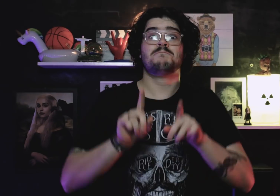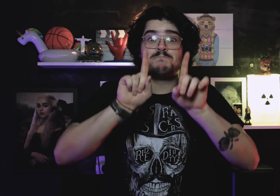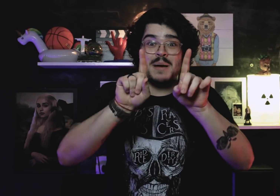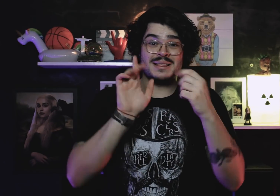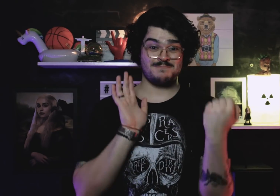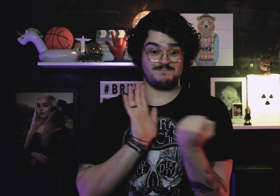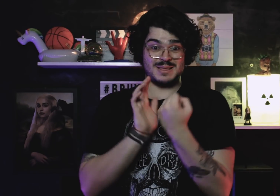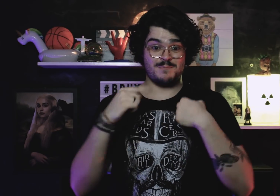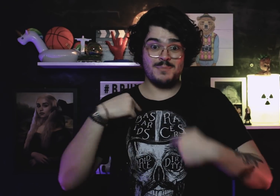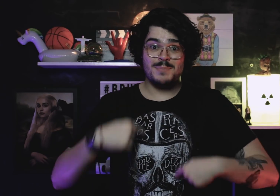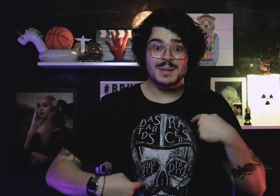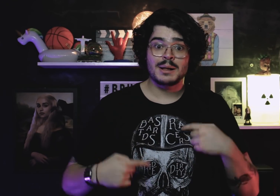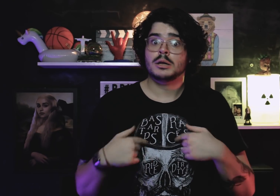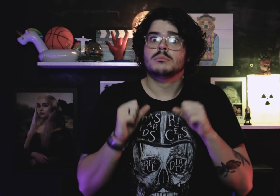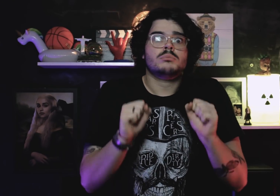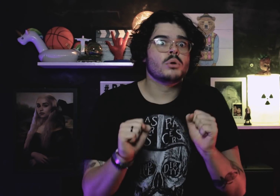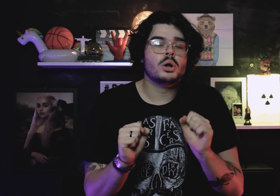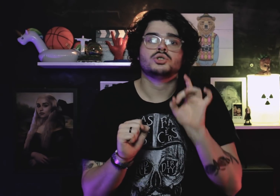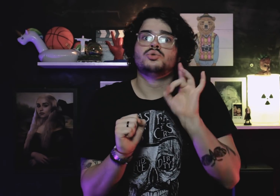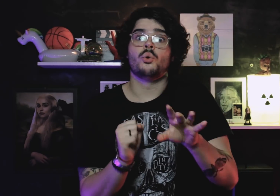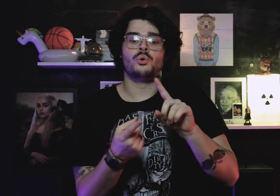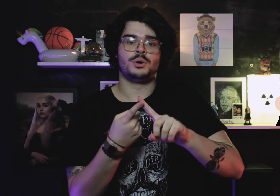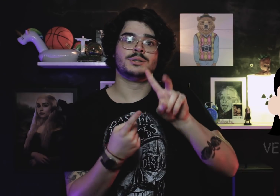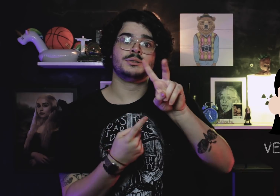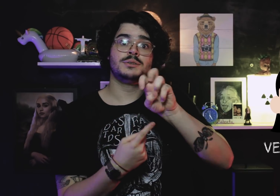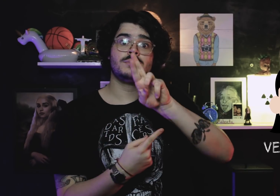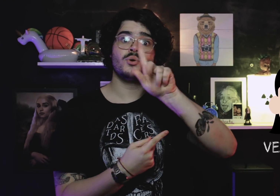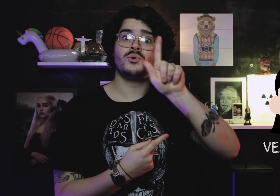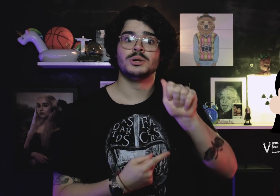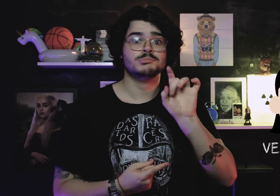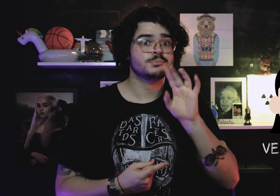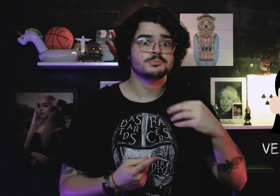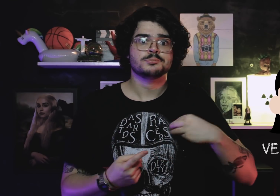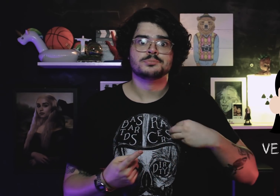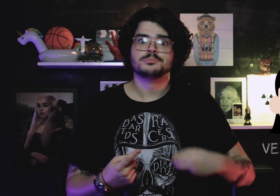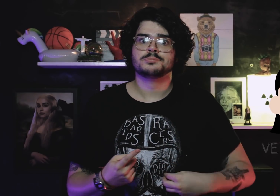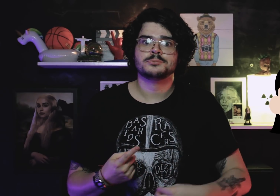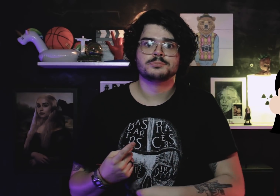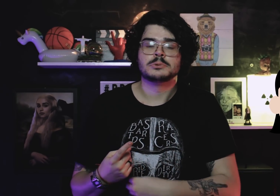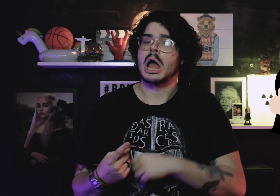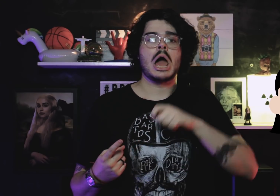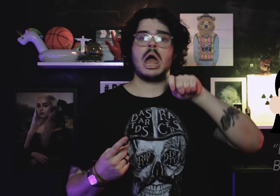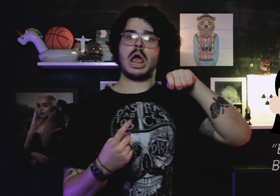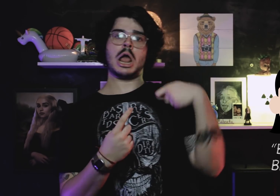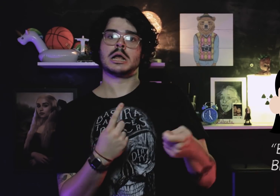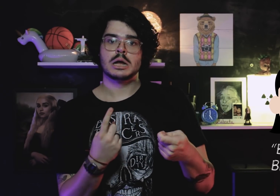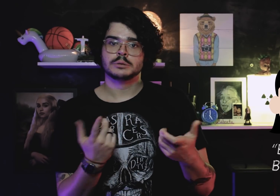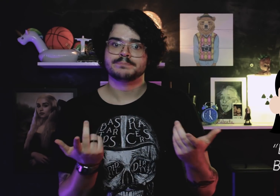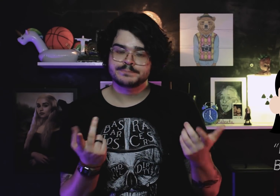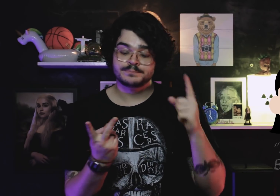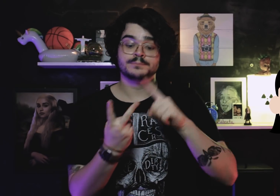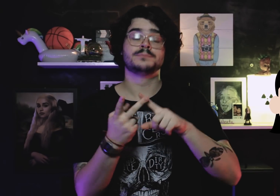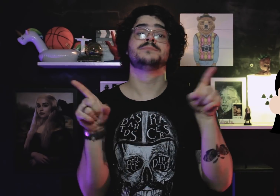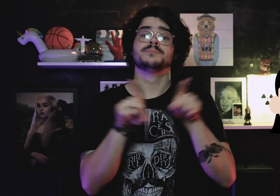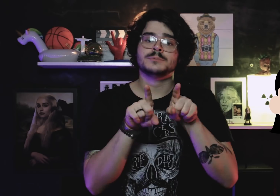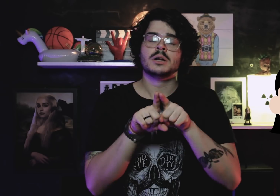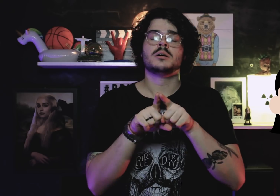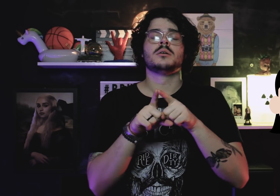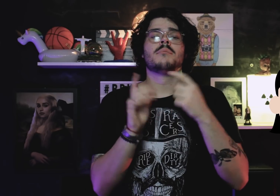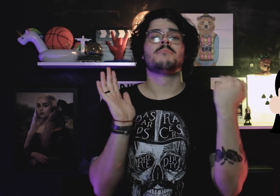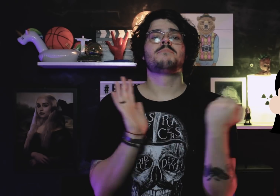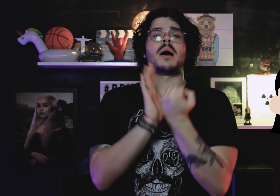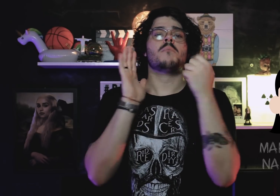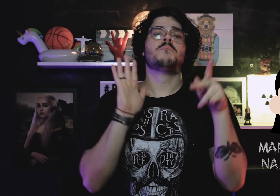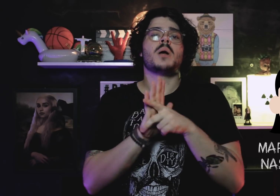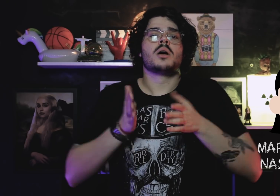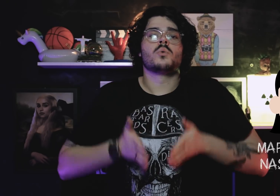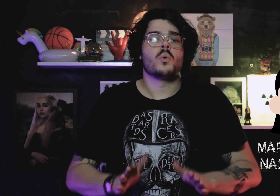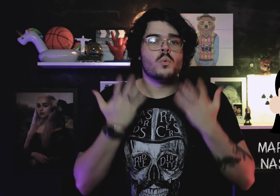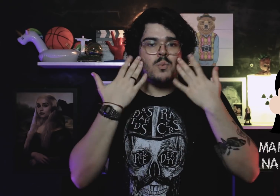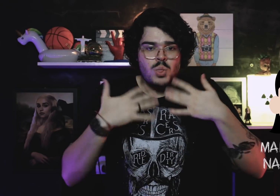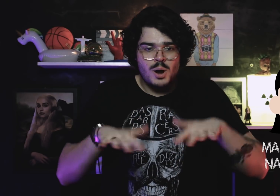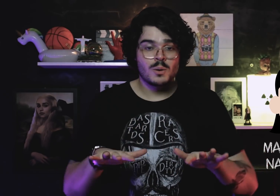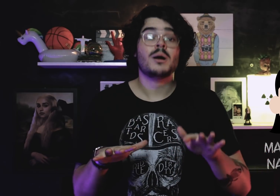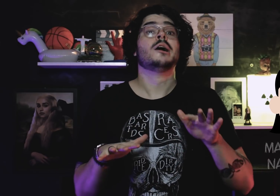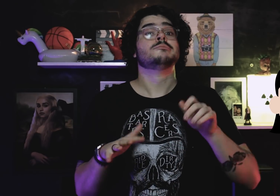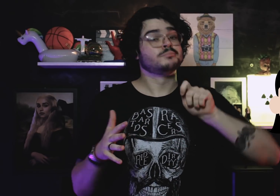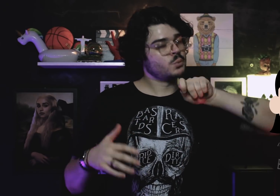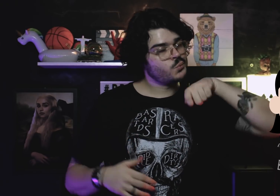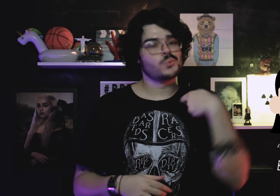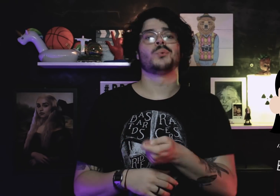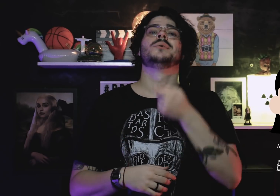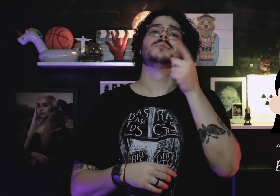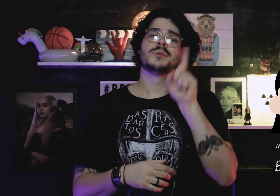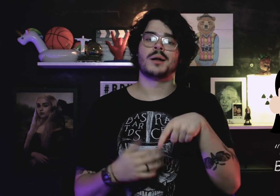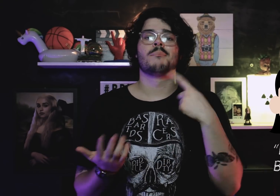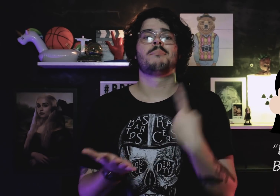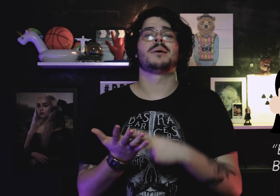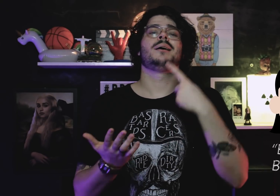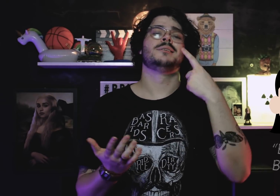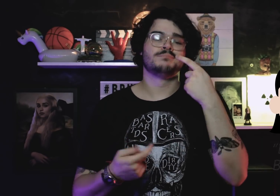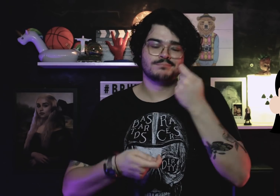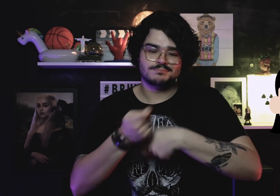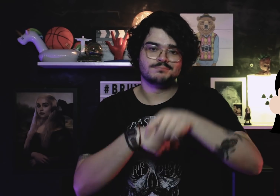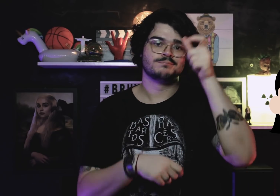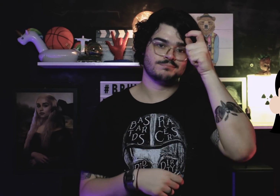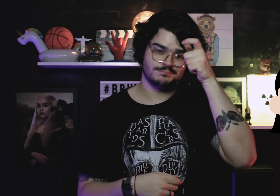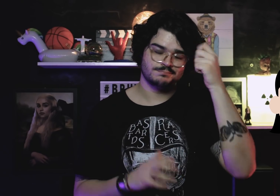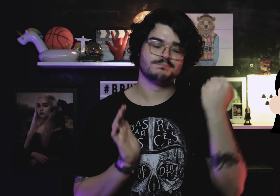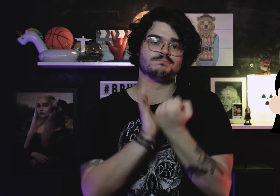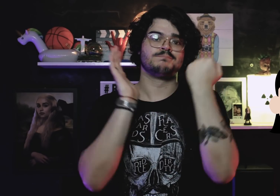which could be a mole or any birthmark.